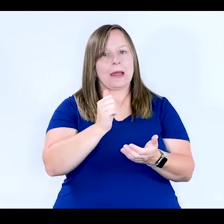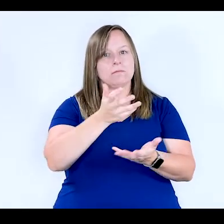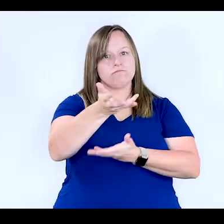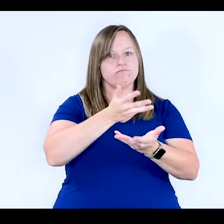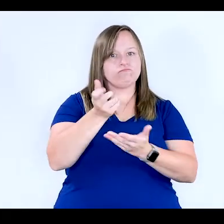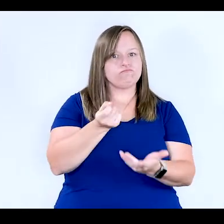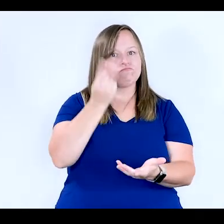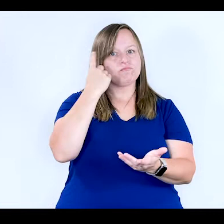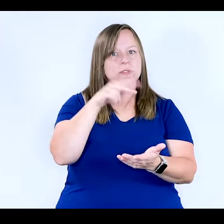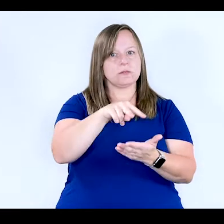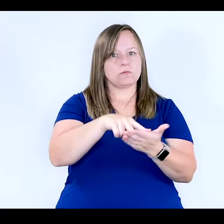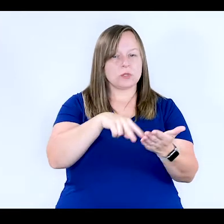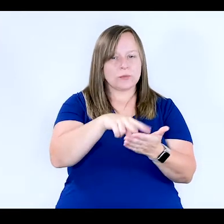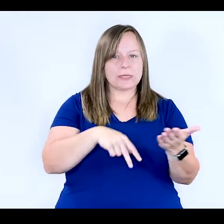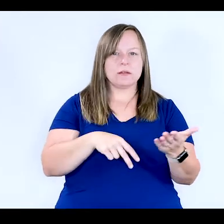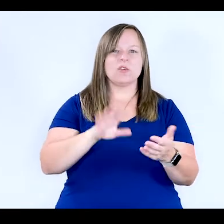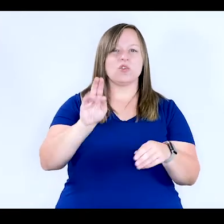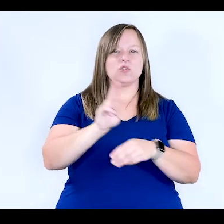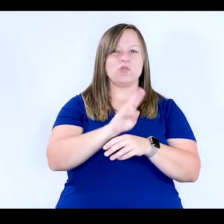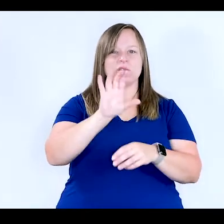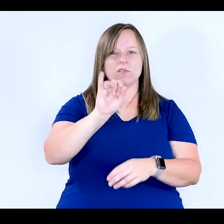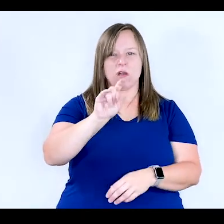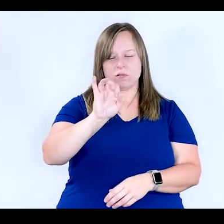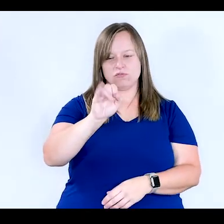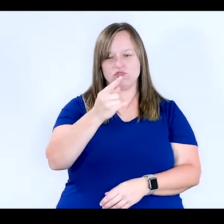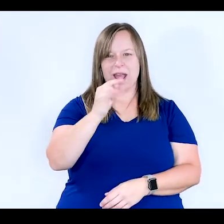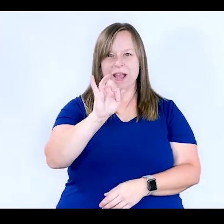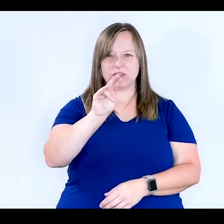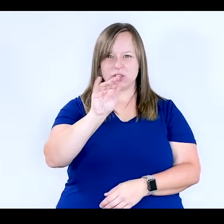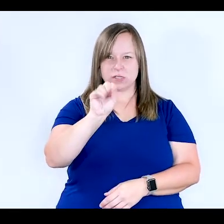facilitate understanding. Use contractions when appropriate. Although